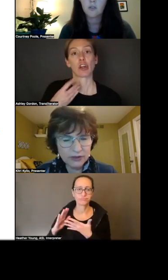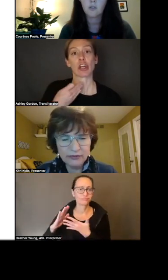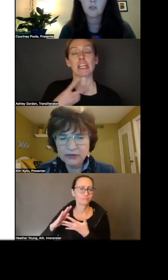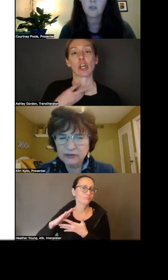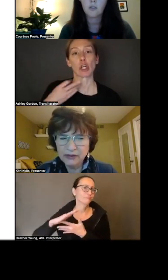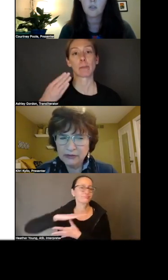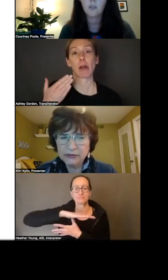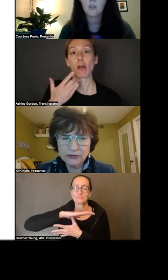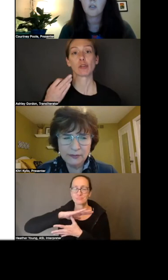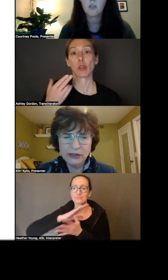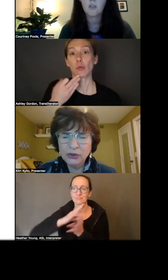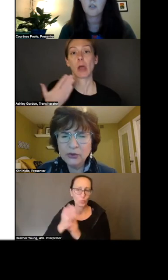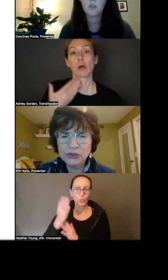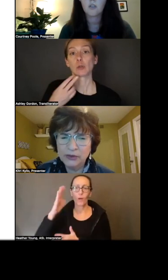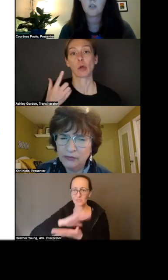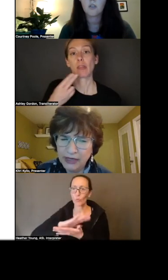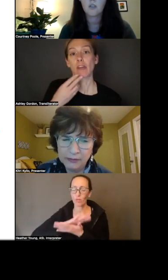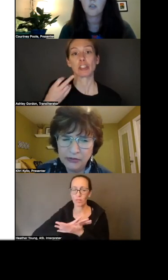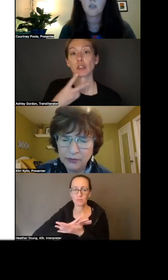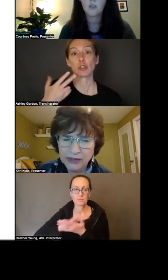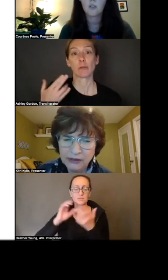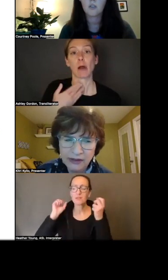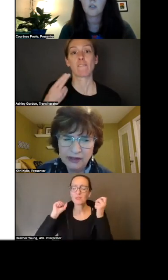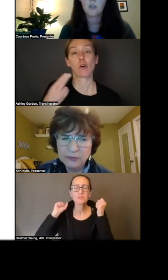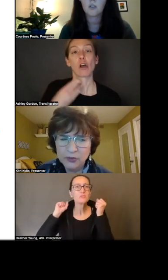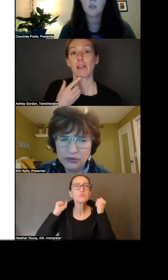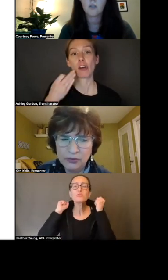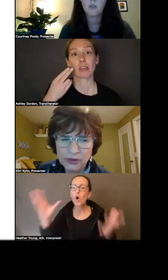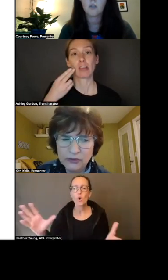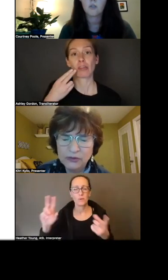and there's, I mean, a huge amount of vocabulary they're being exposed to in school.